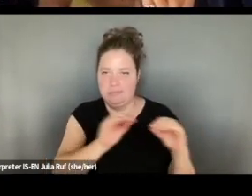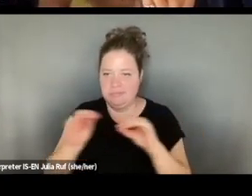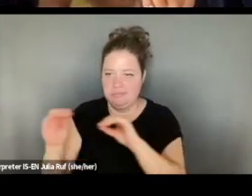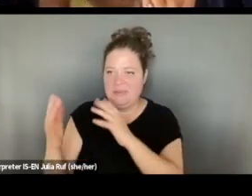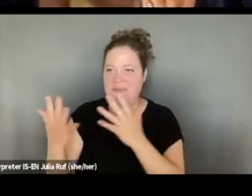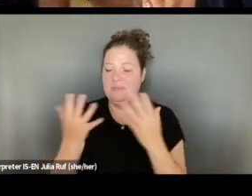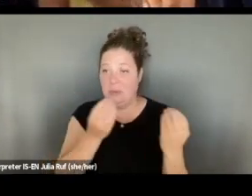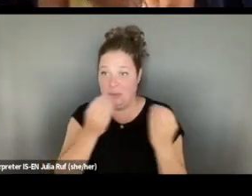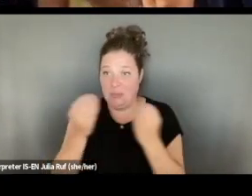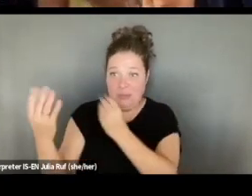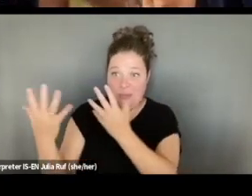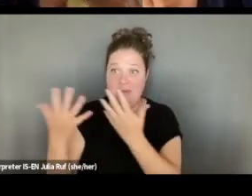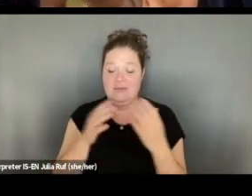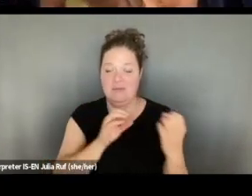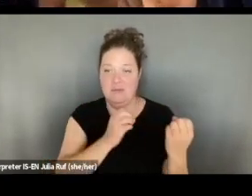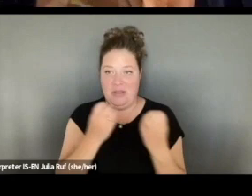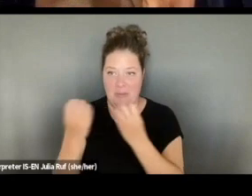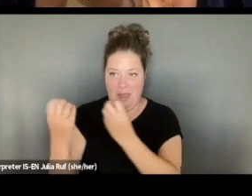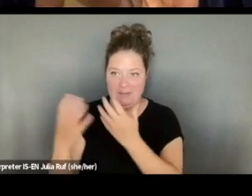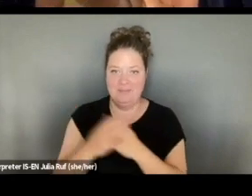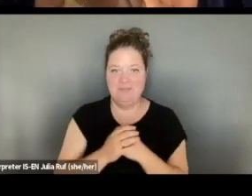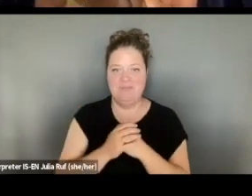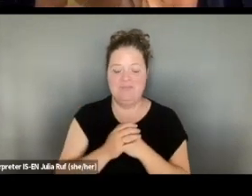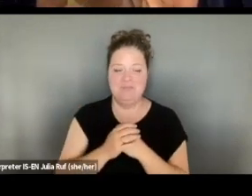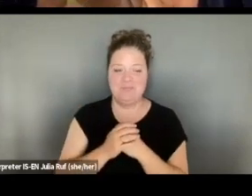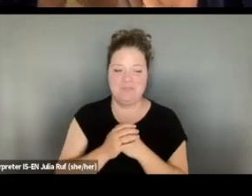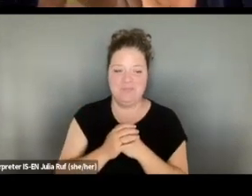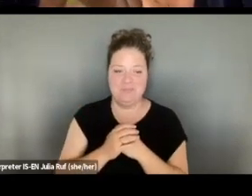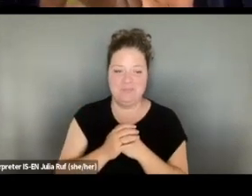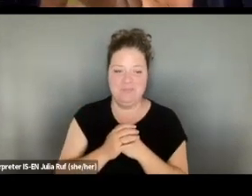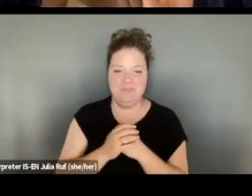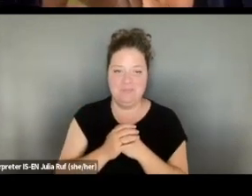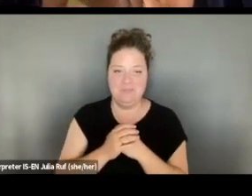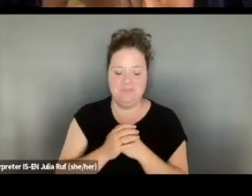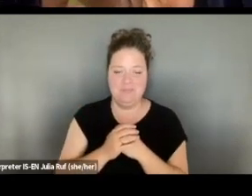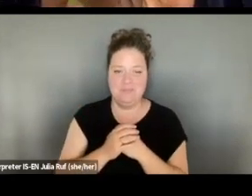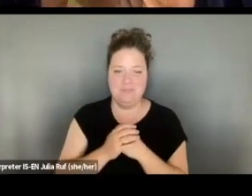on the project website. Then, during the autumn, the